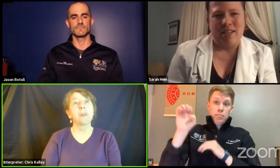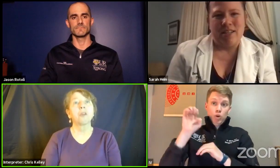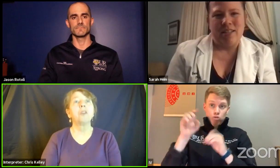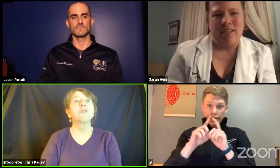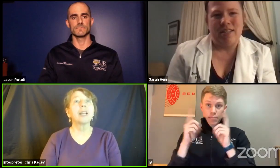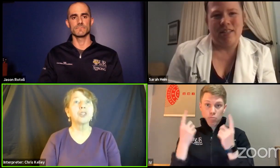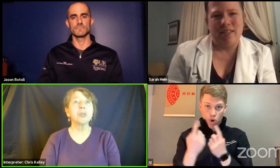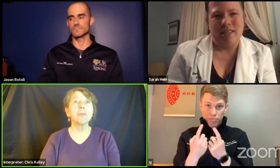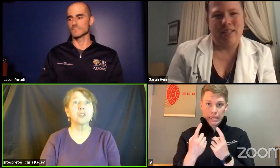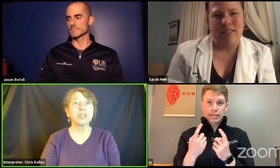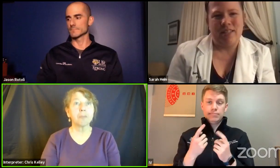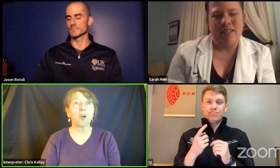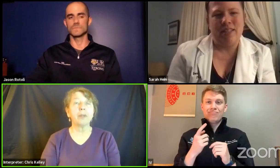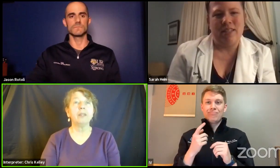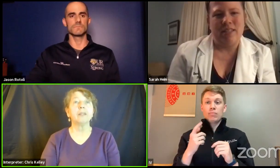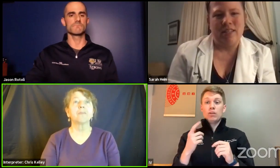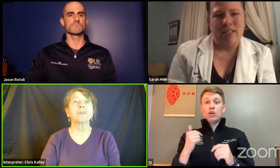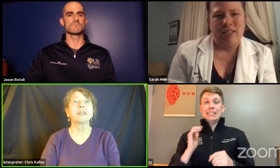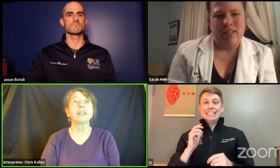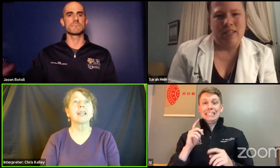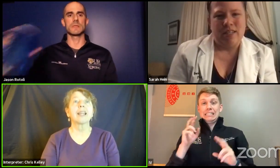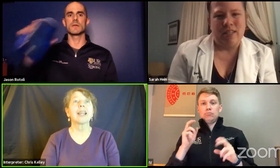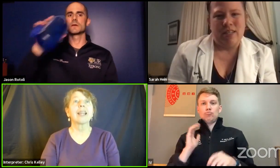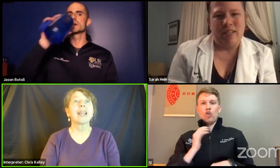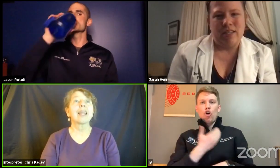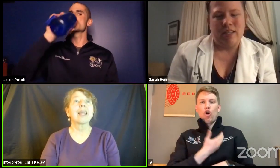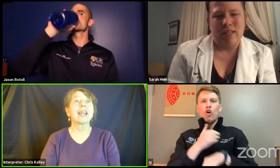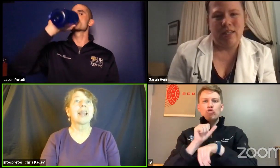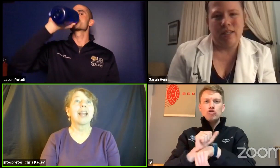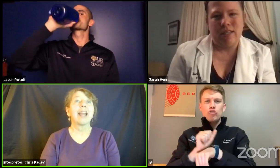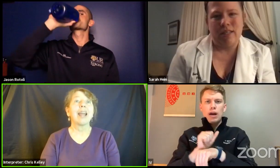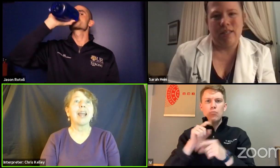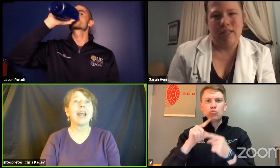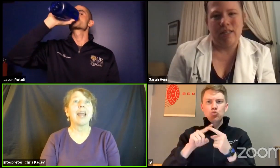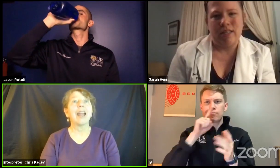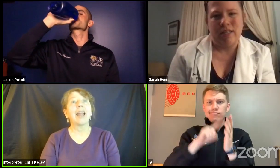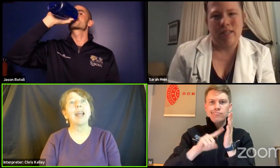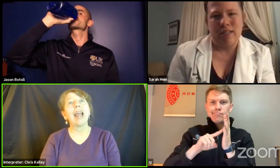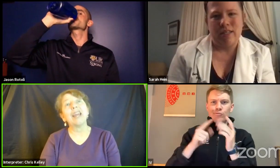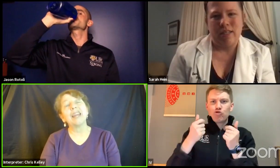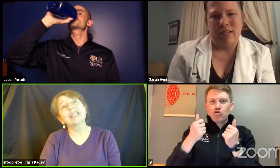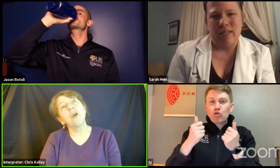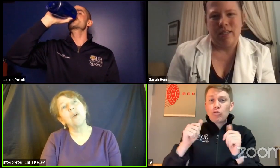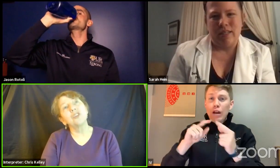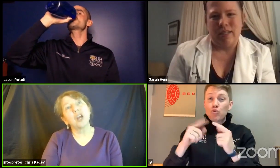I wanted to change directions because we've been talking a lot about the